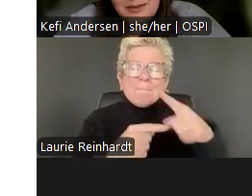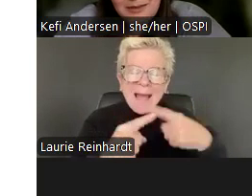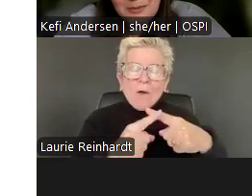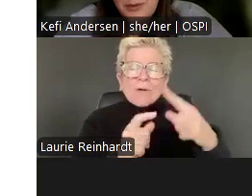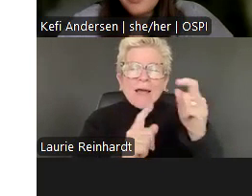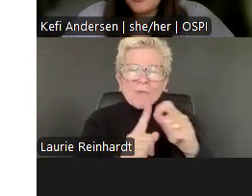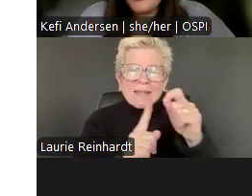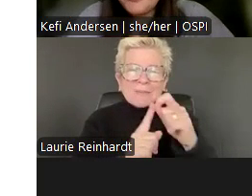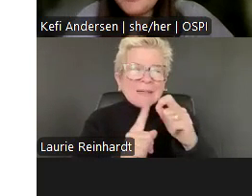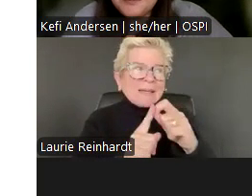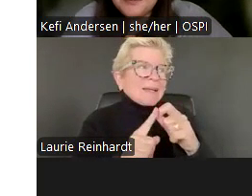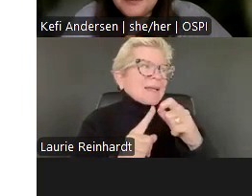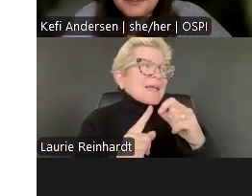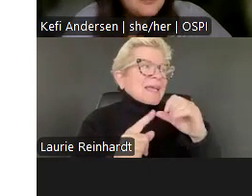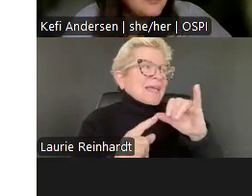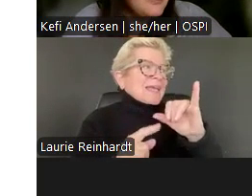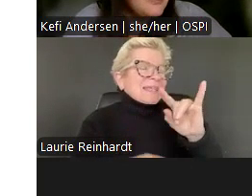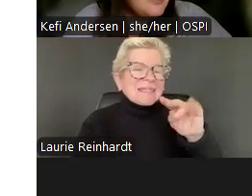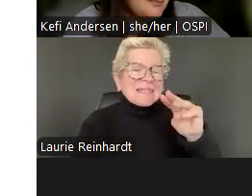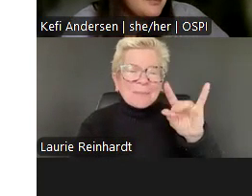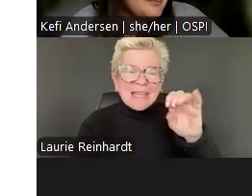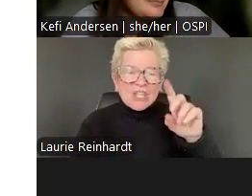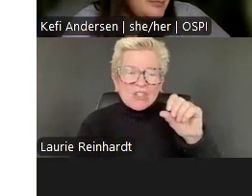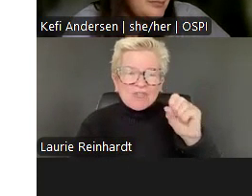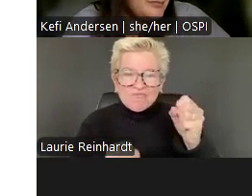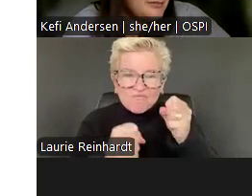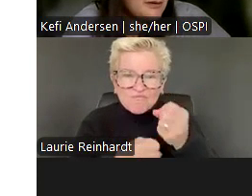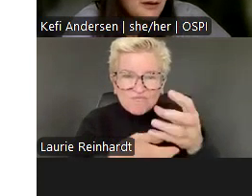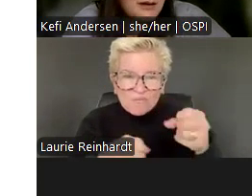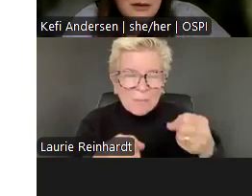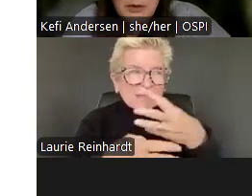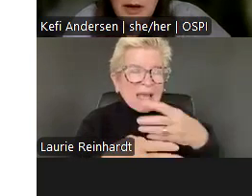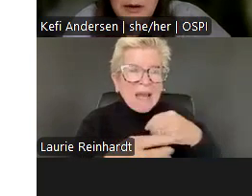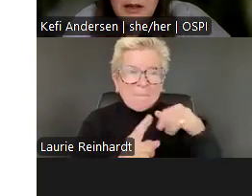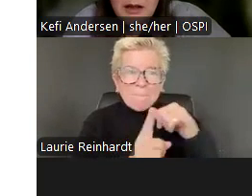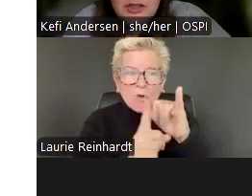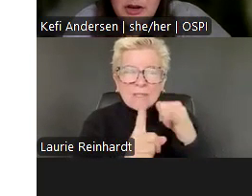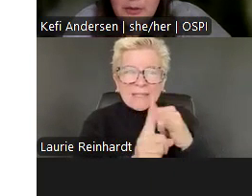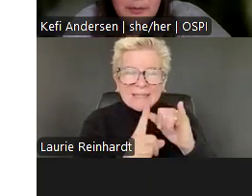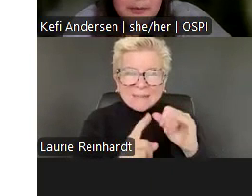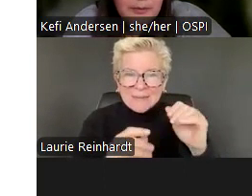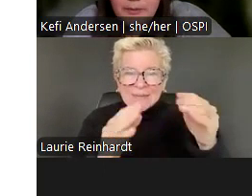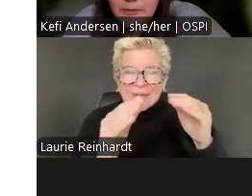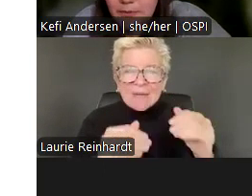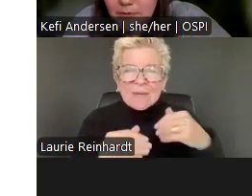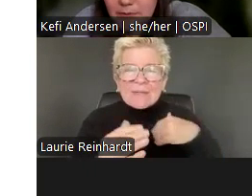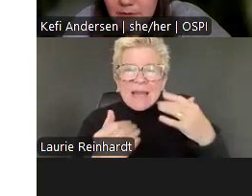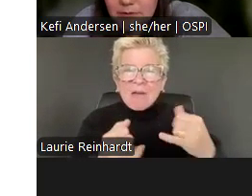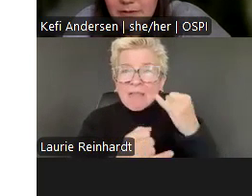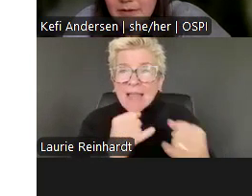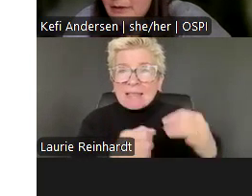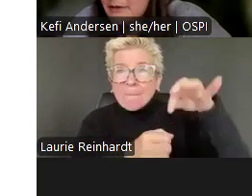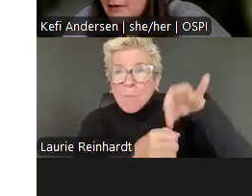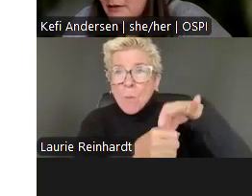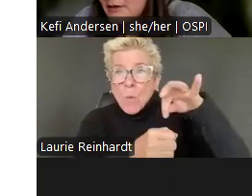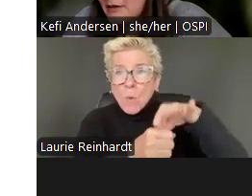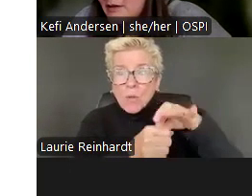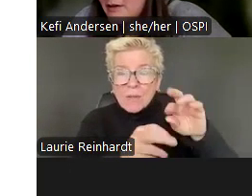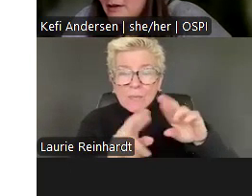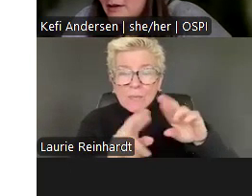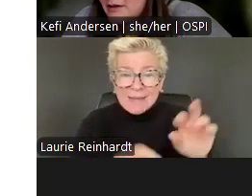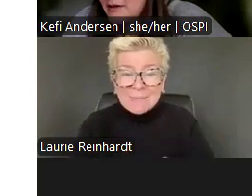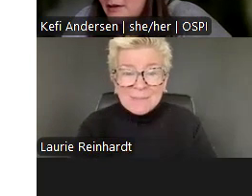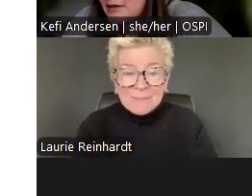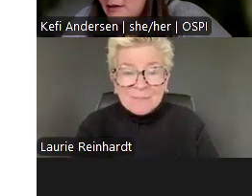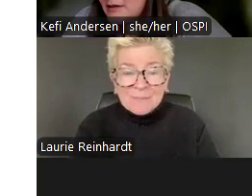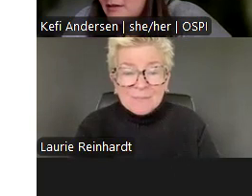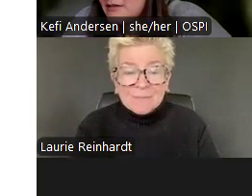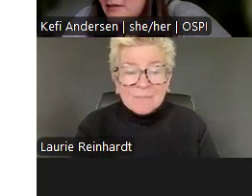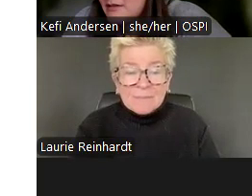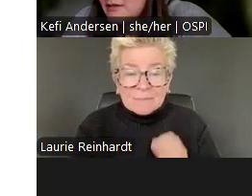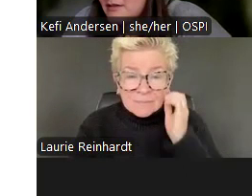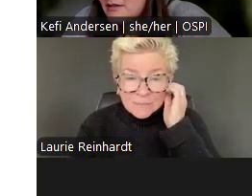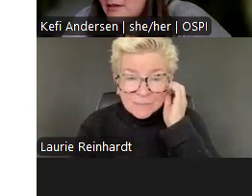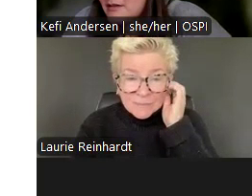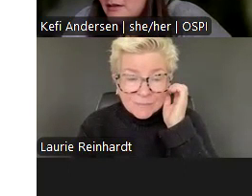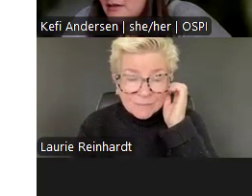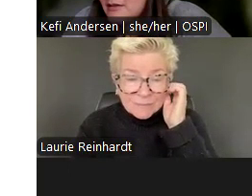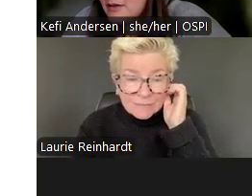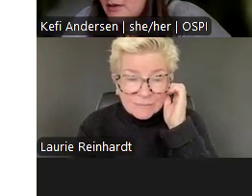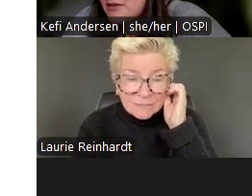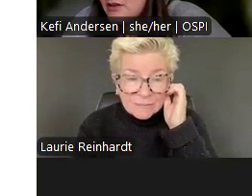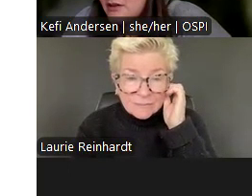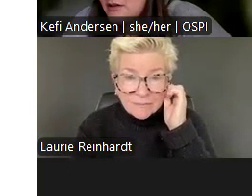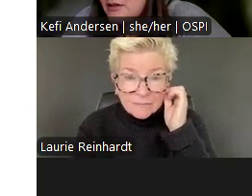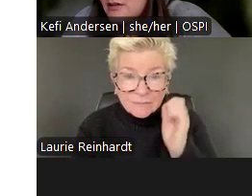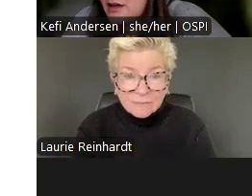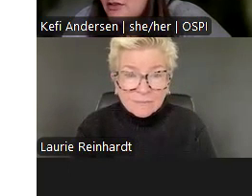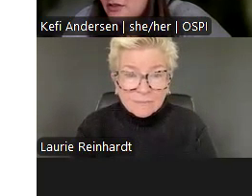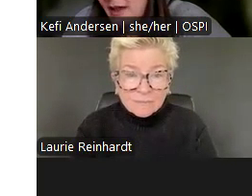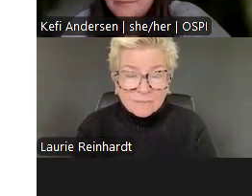behavior supports for you. And I'm going to launch our poll evaluation;